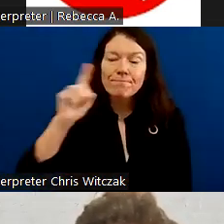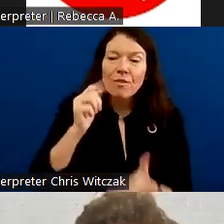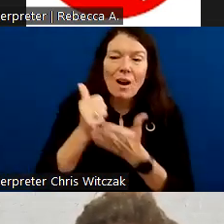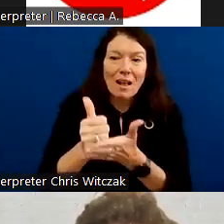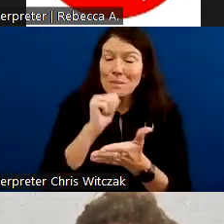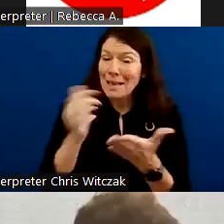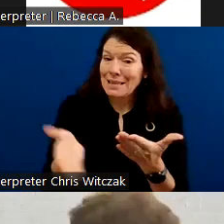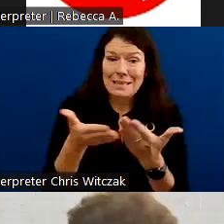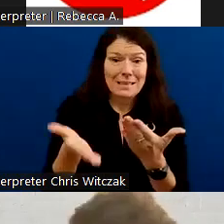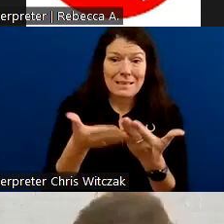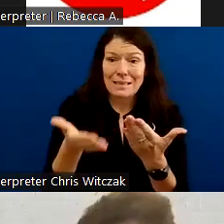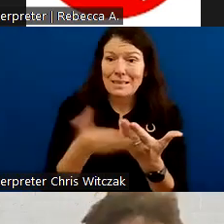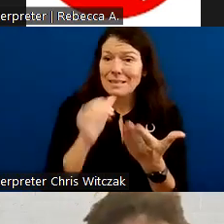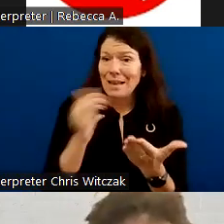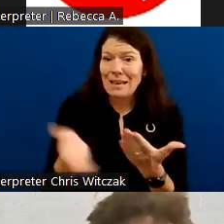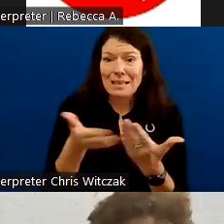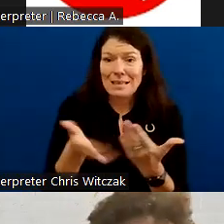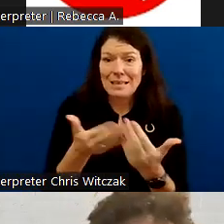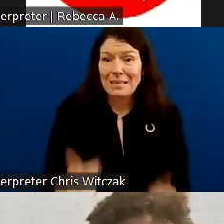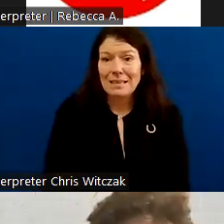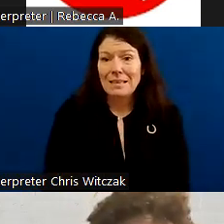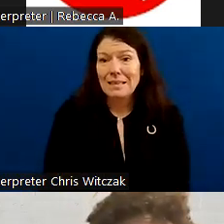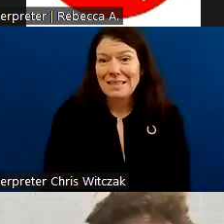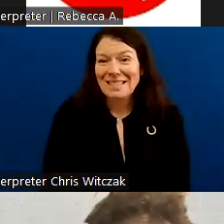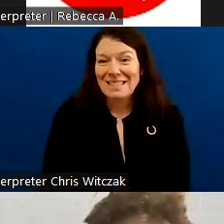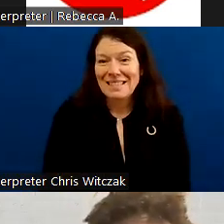easy decision for someone to make. Absolutely